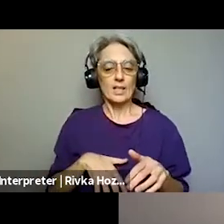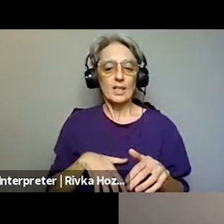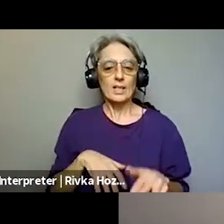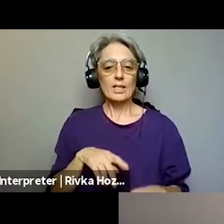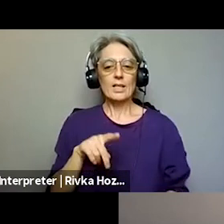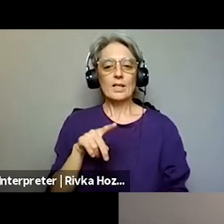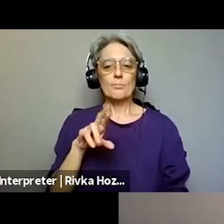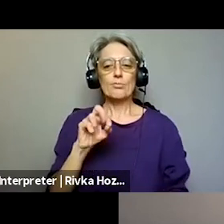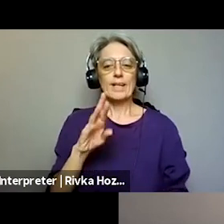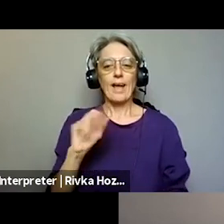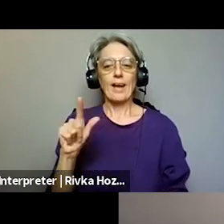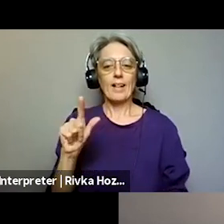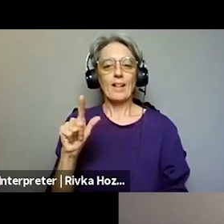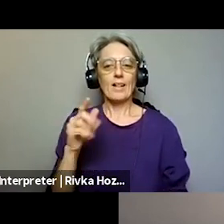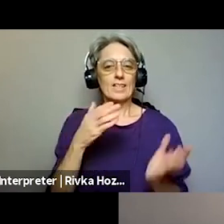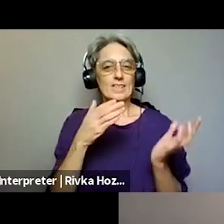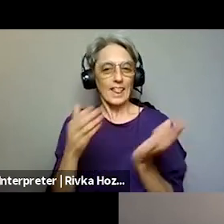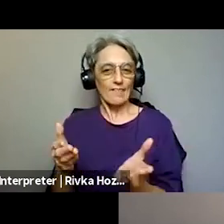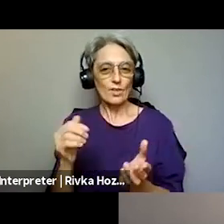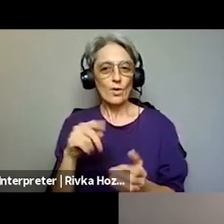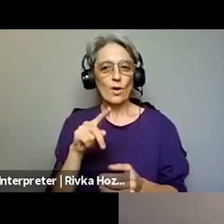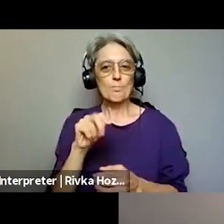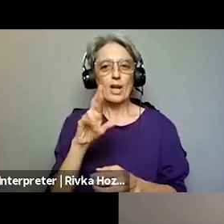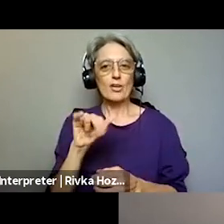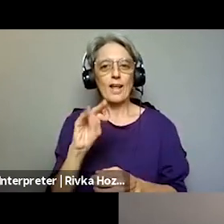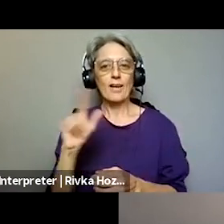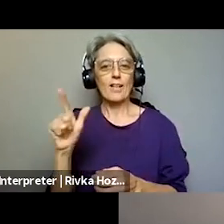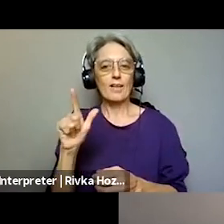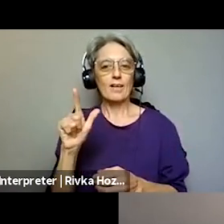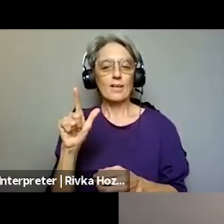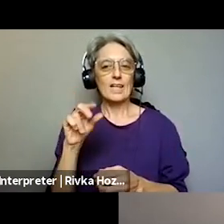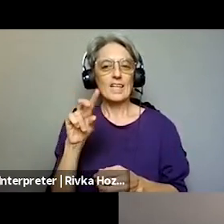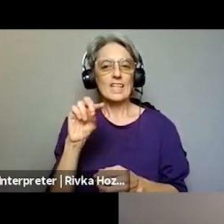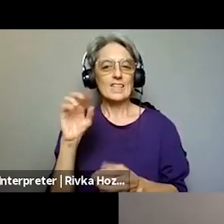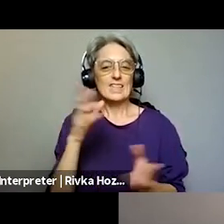but this is part of that new (unintelligible) on a funded center but we’re really examining